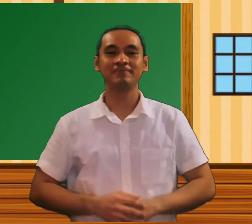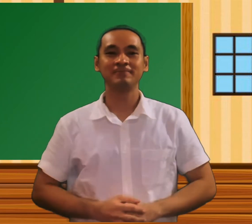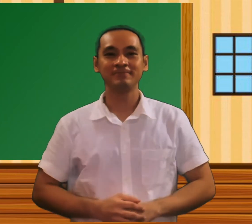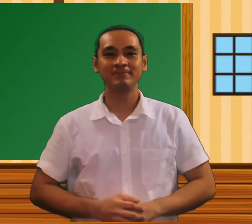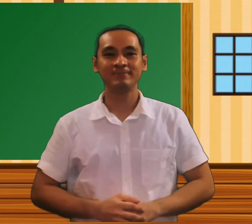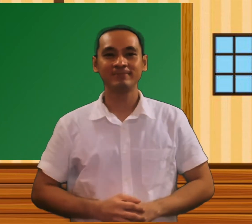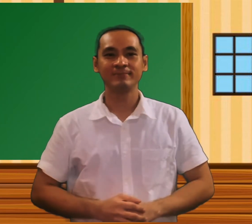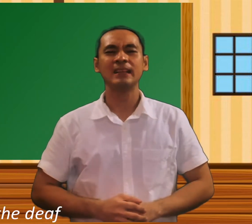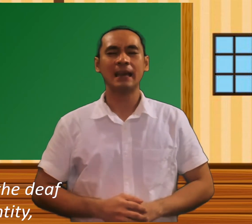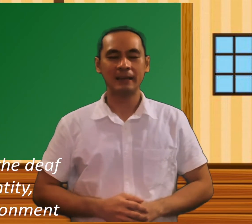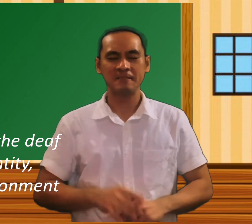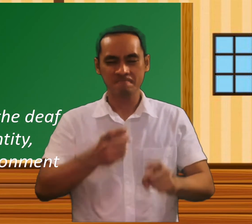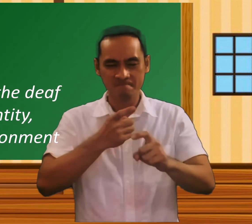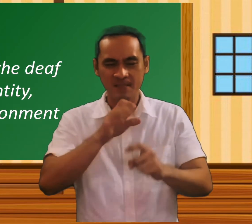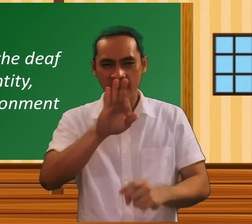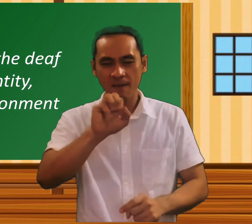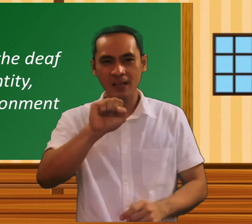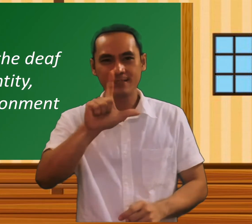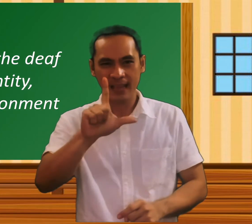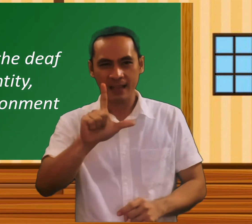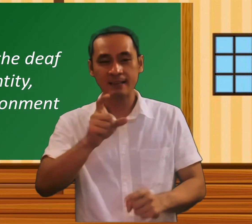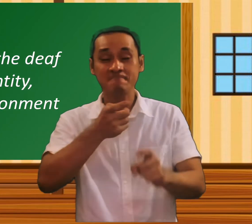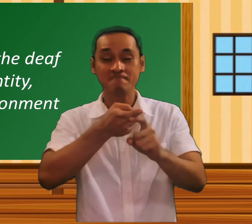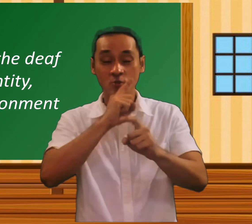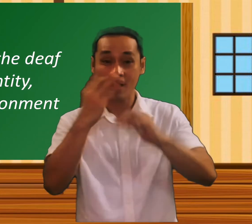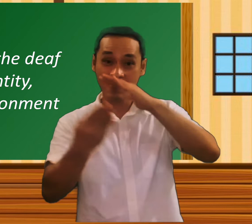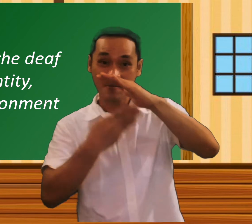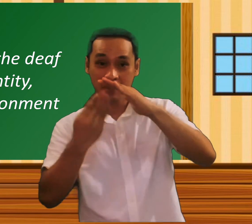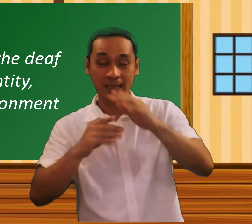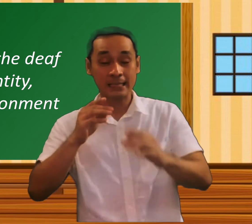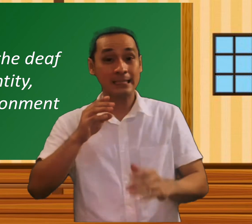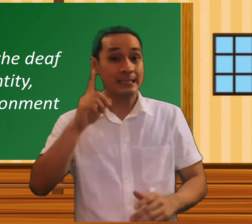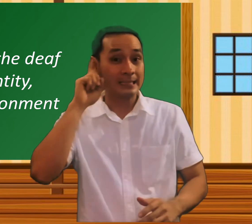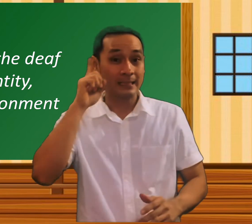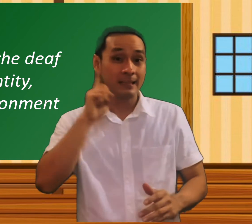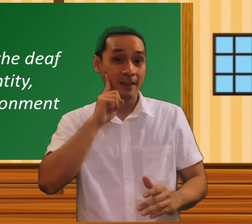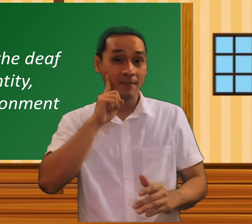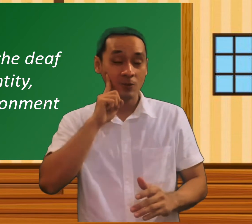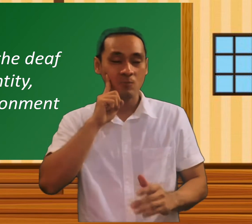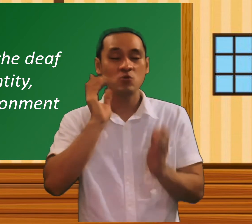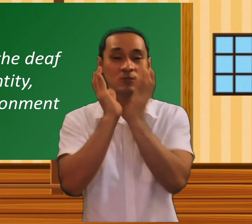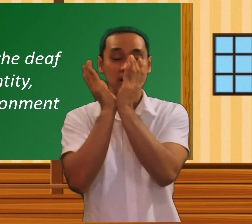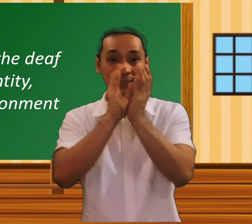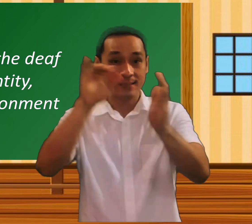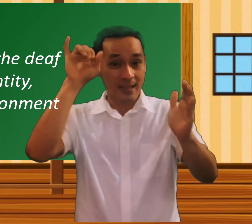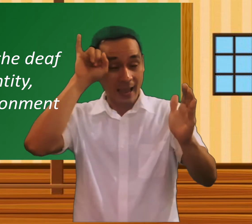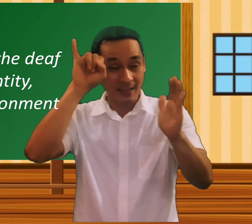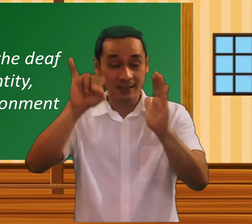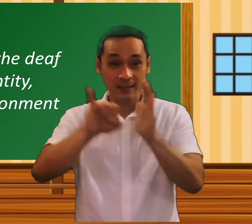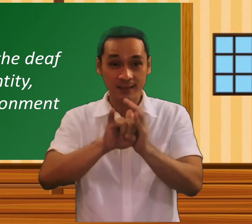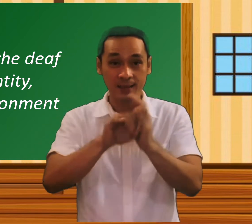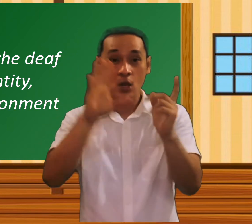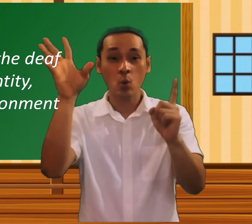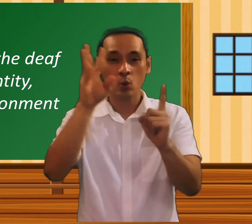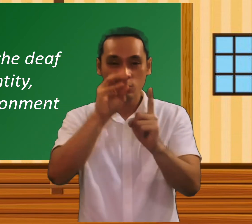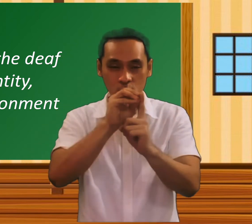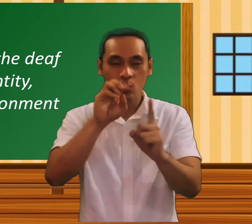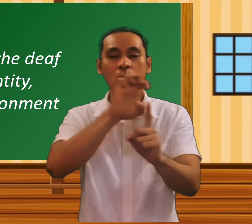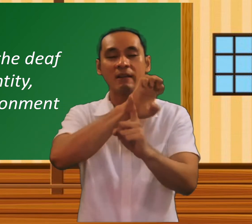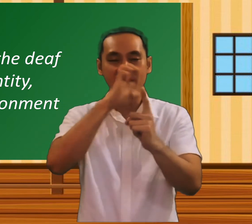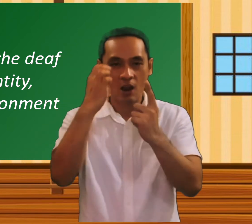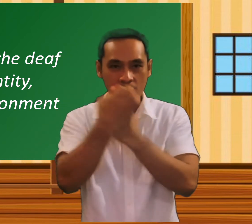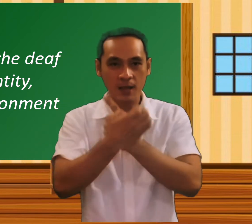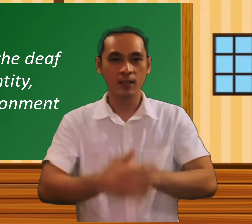fsl is embedded in the deaf community's identity culture and environment